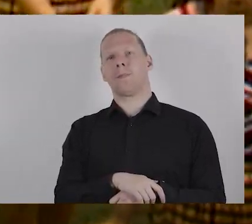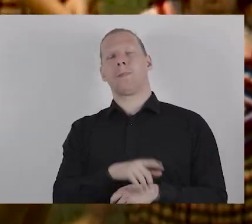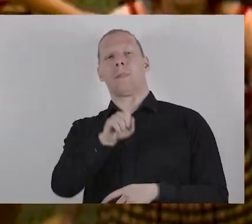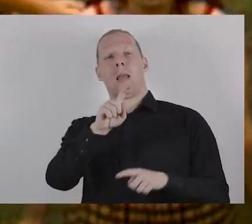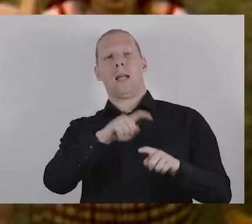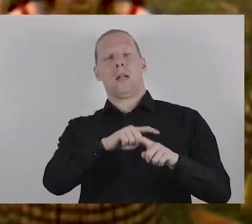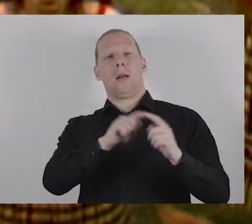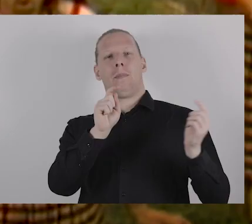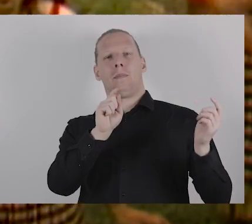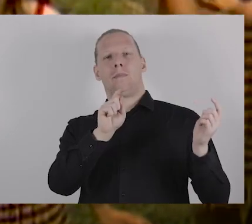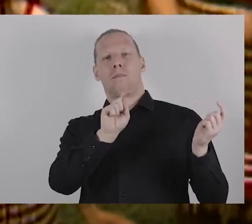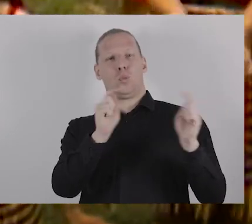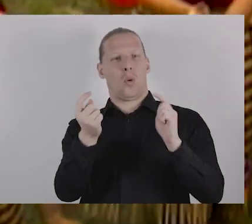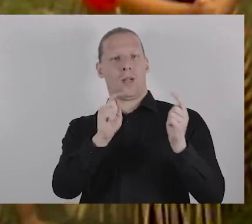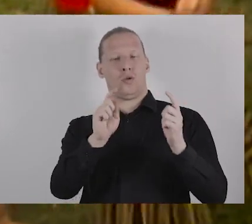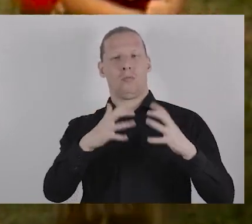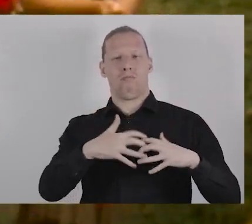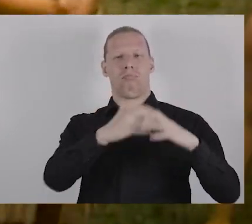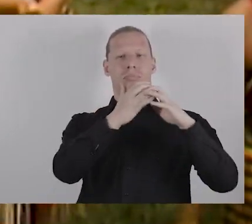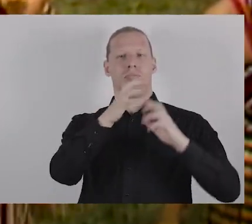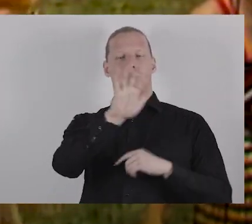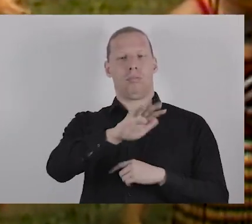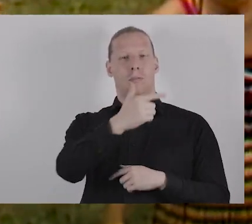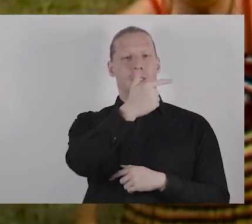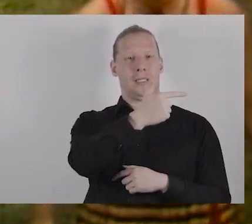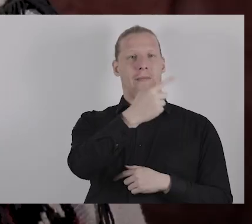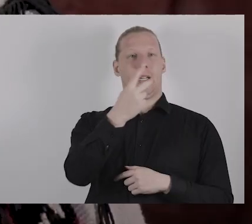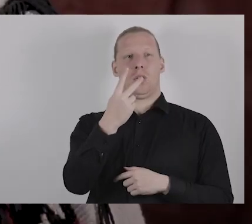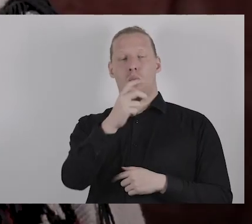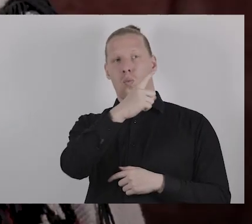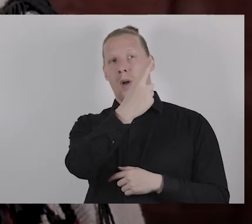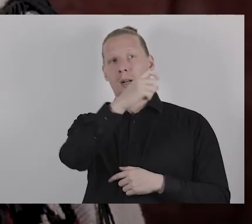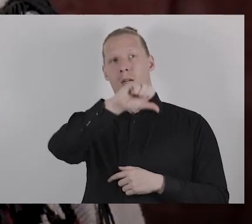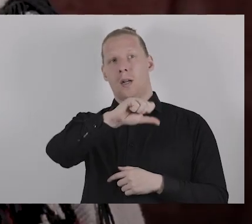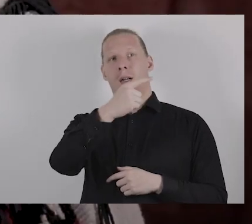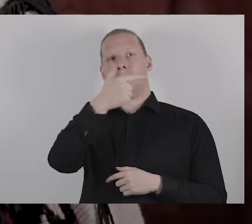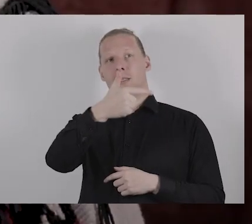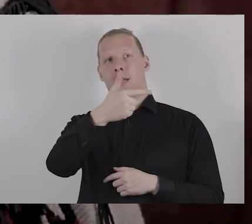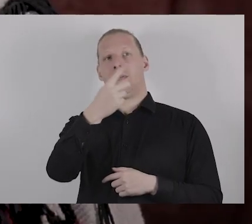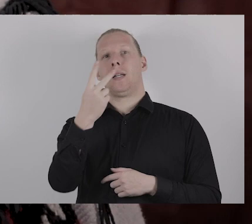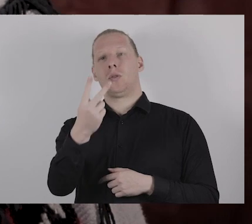The competitions started in '72 in Te Arawa.